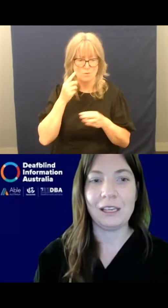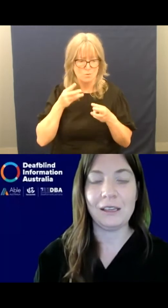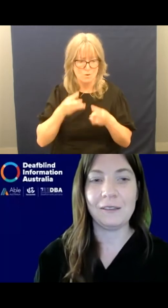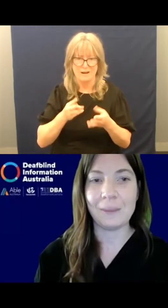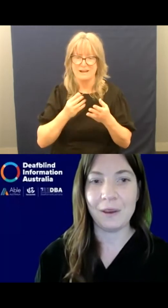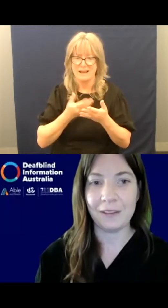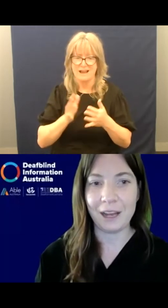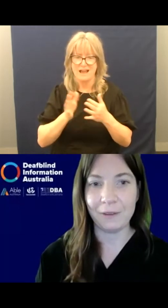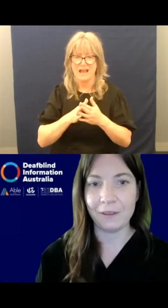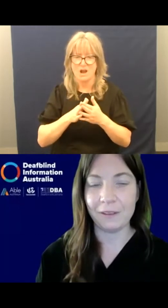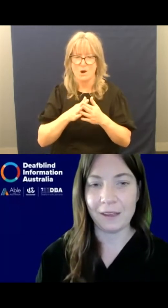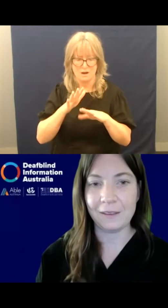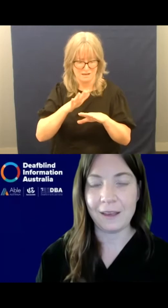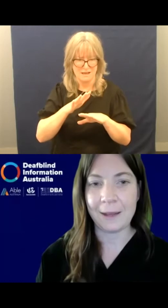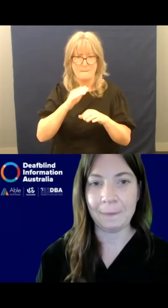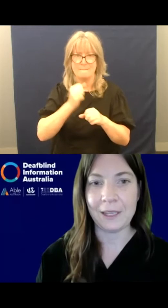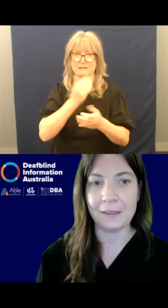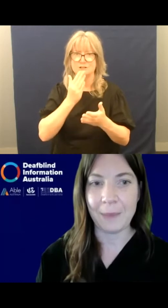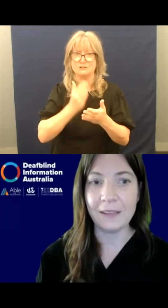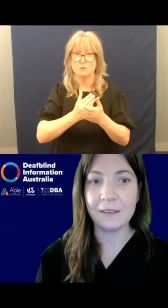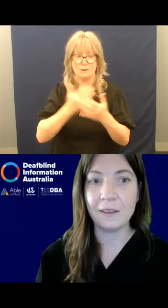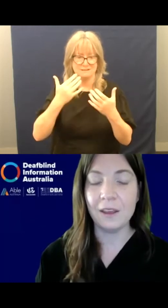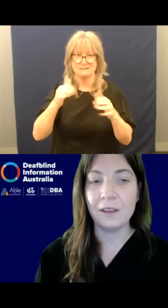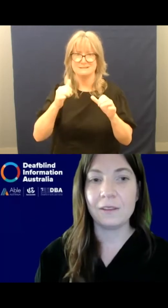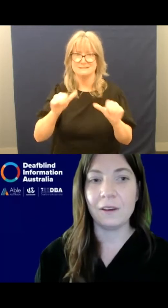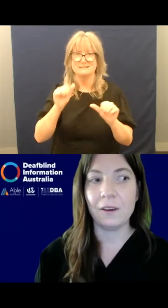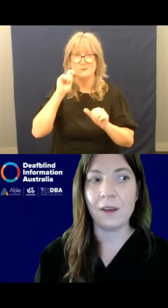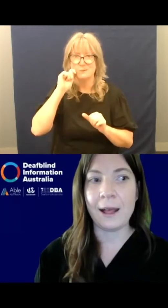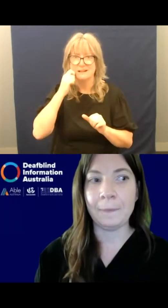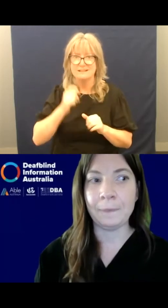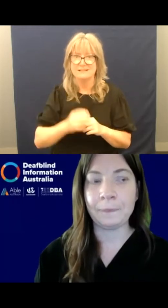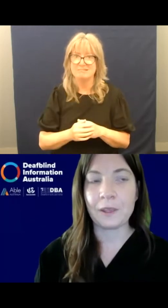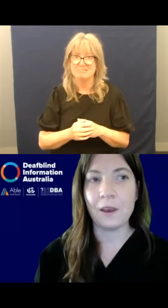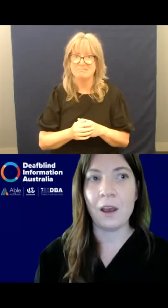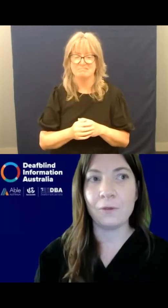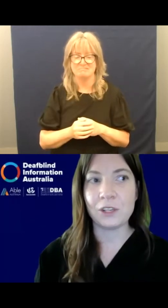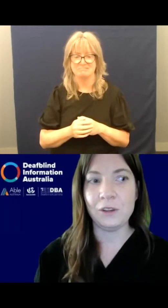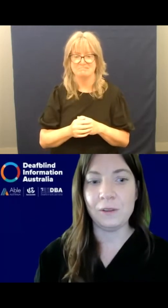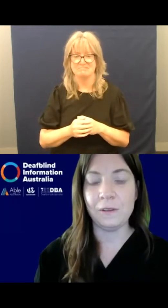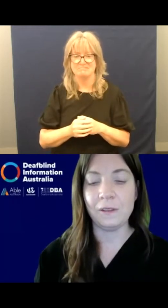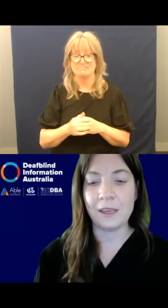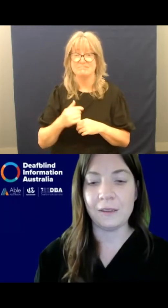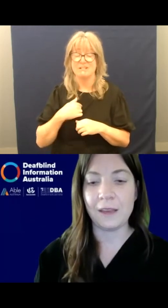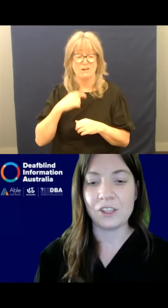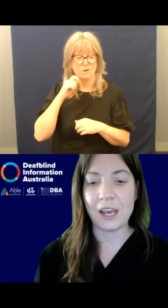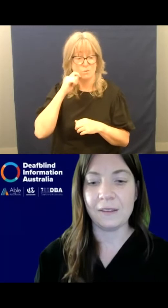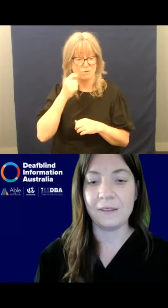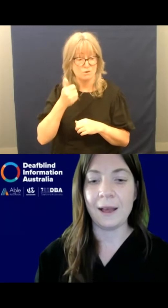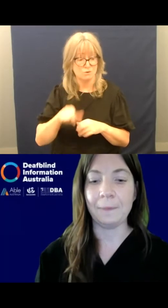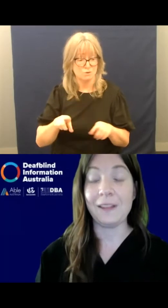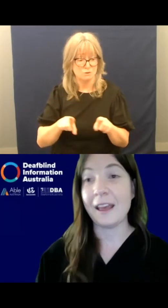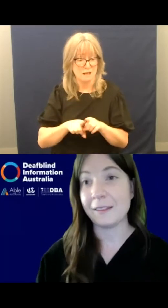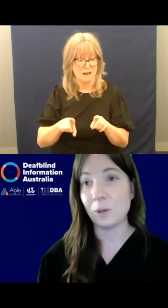set the person up for success in the space. So I often use things such as, it sounds a little